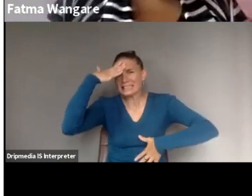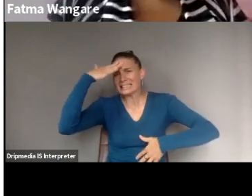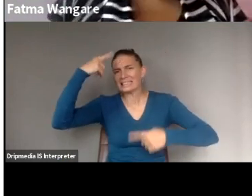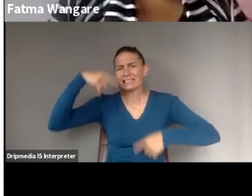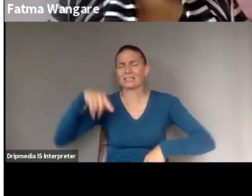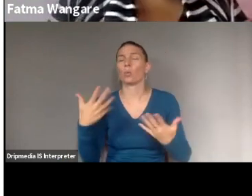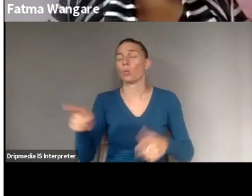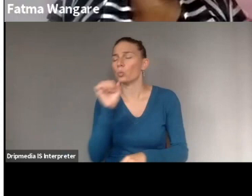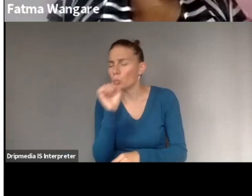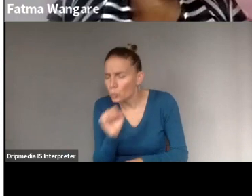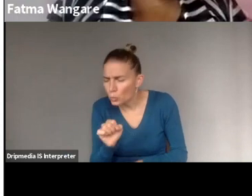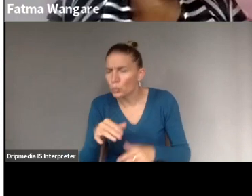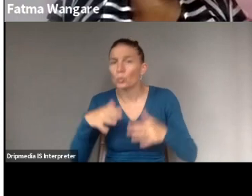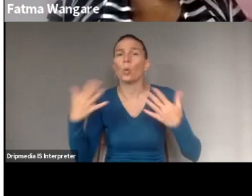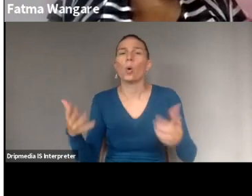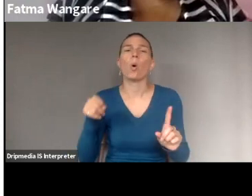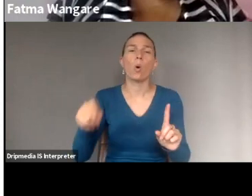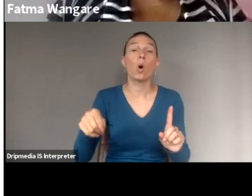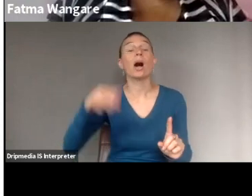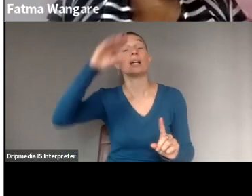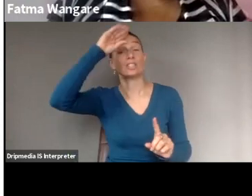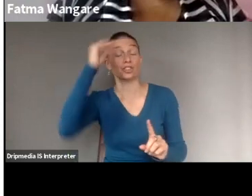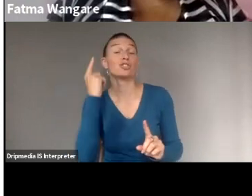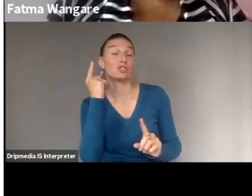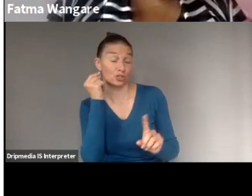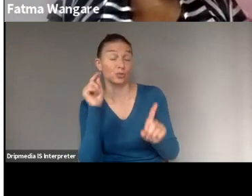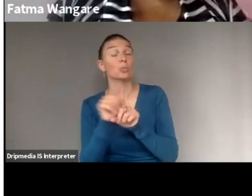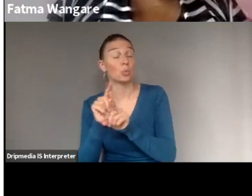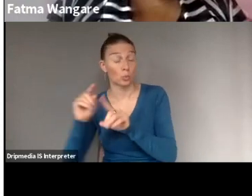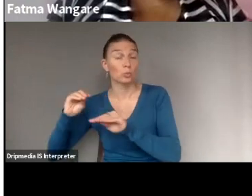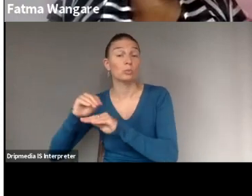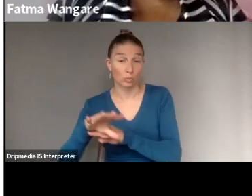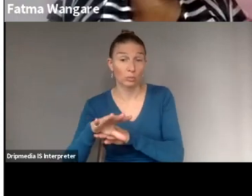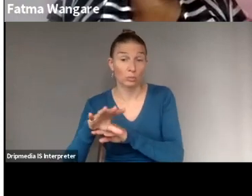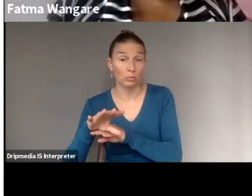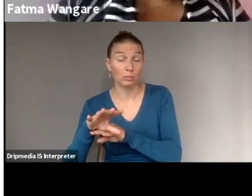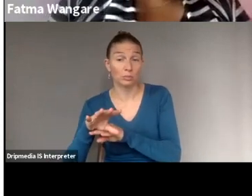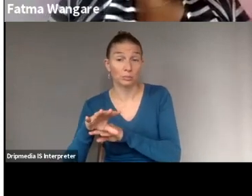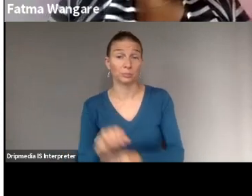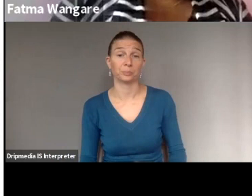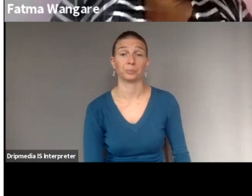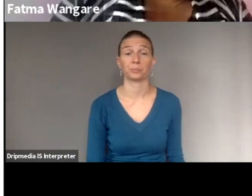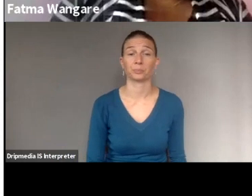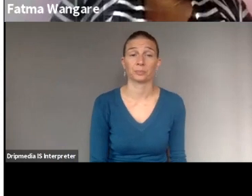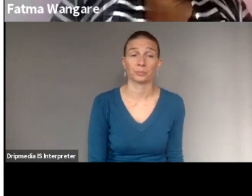issues of gender dimension also came into play and all that. So the targeting was done at the community level